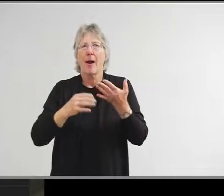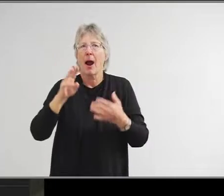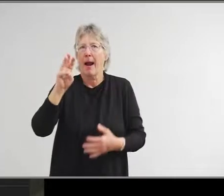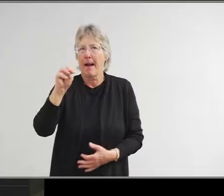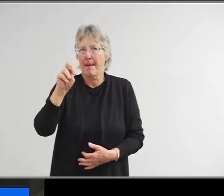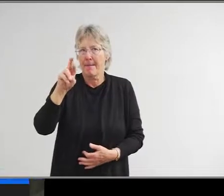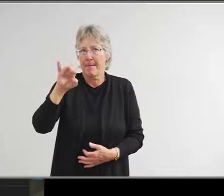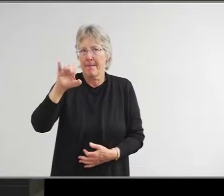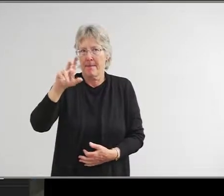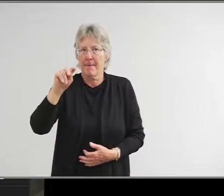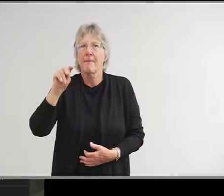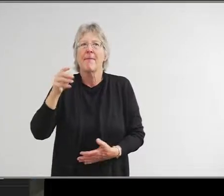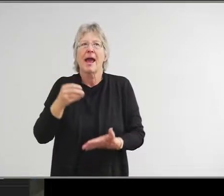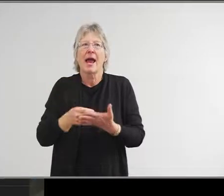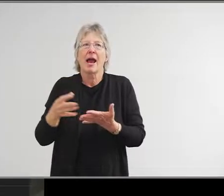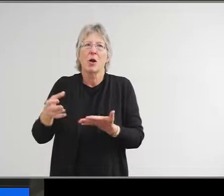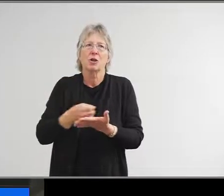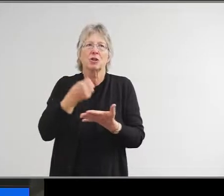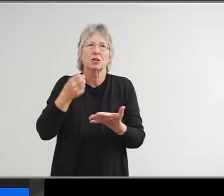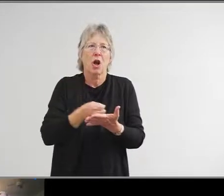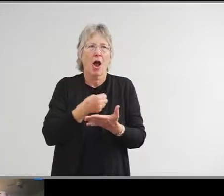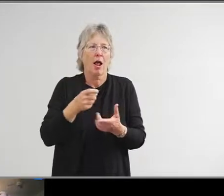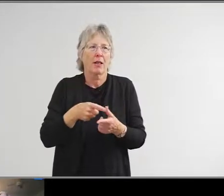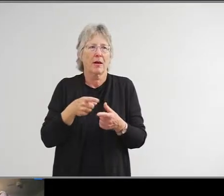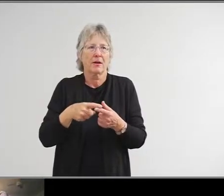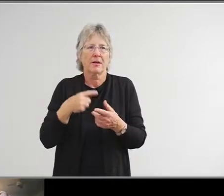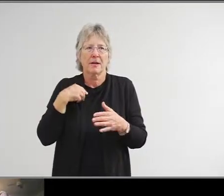intended to get me off to a four year university.